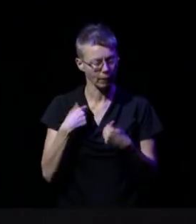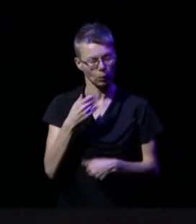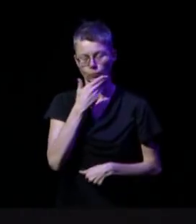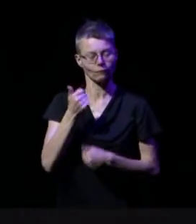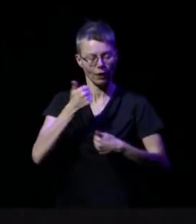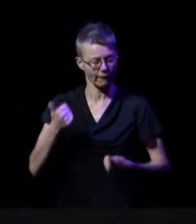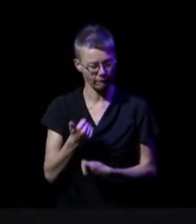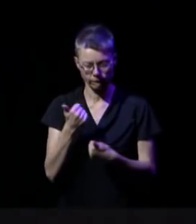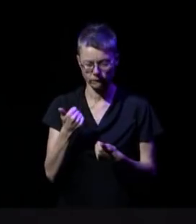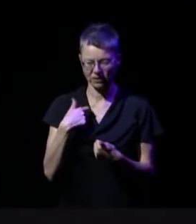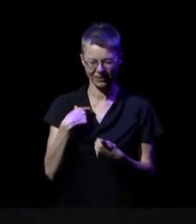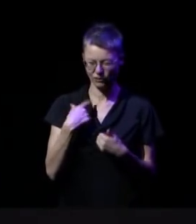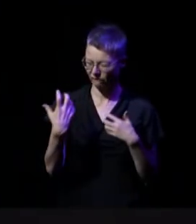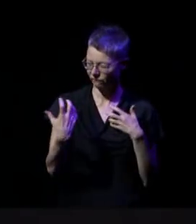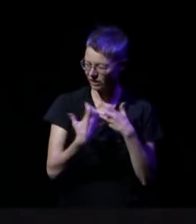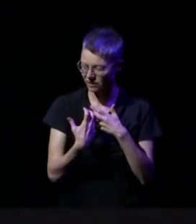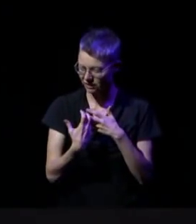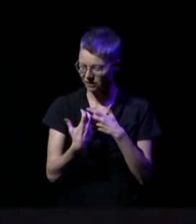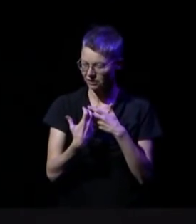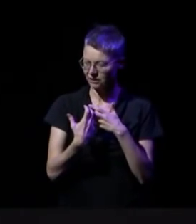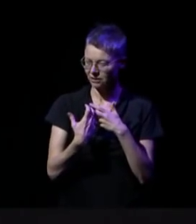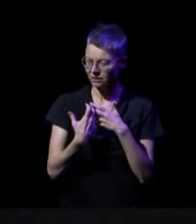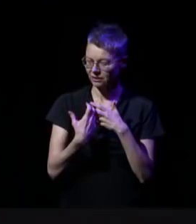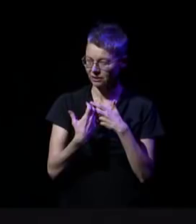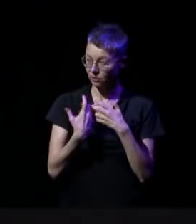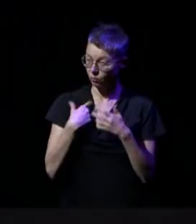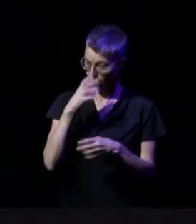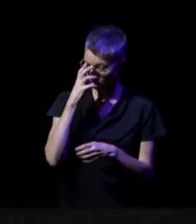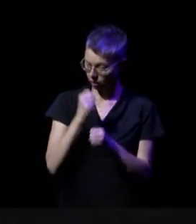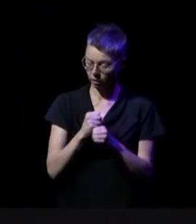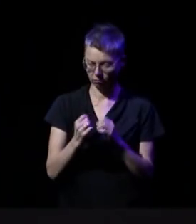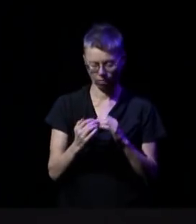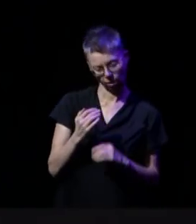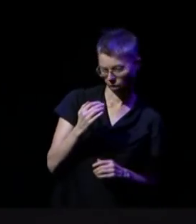that we don't fit, then we're sunk. We have to write our own stories.